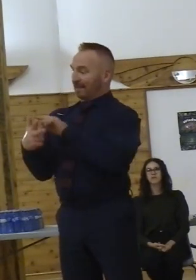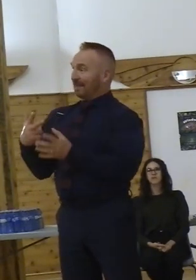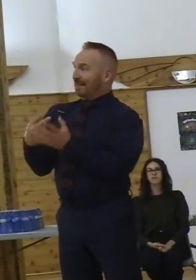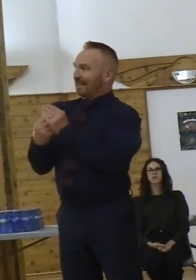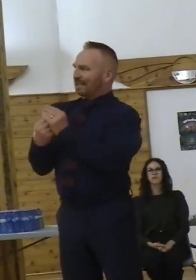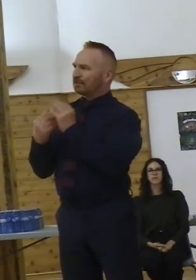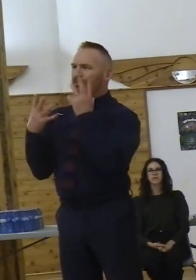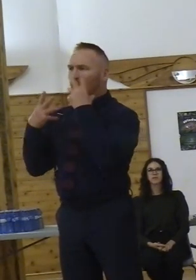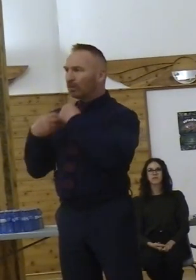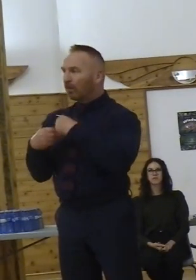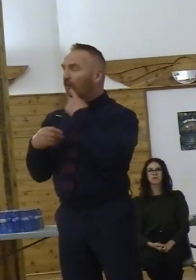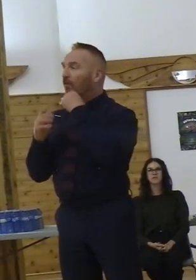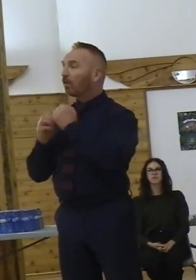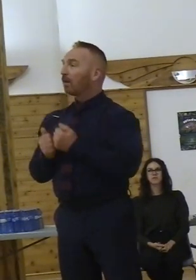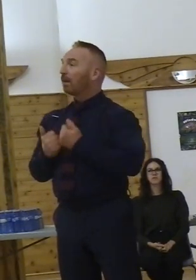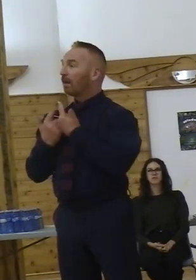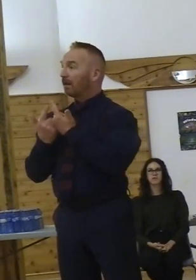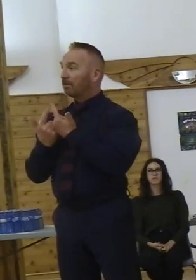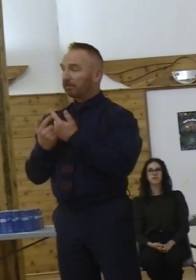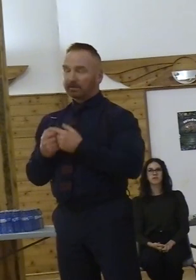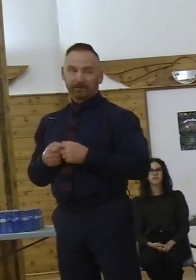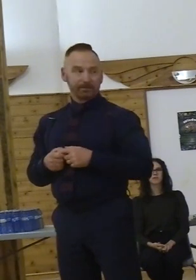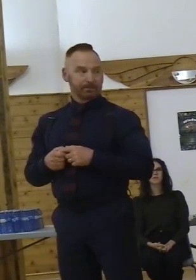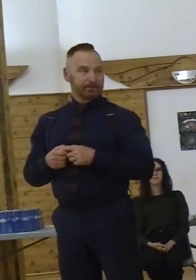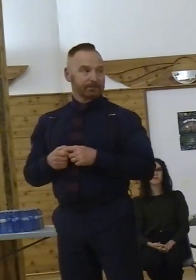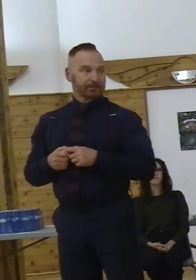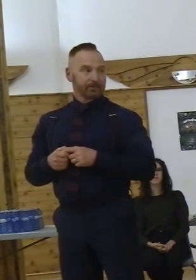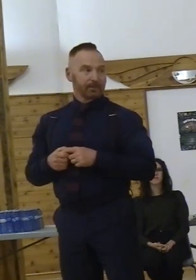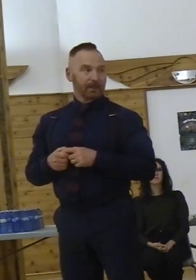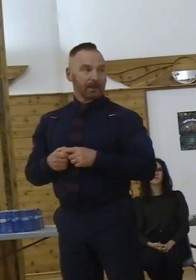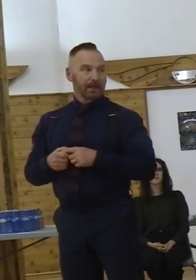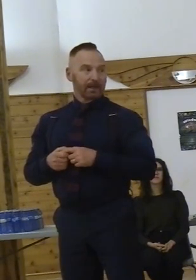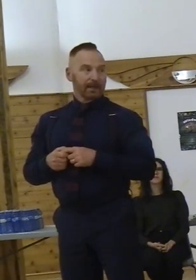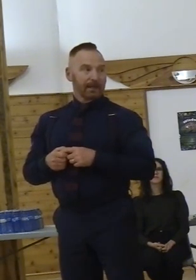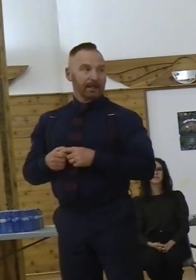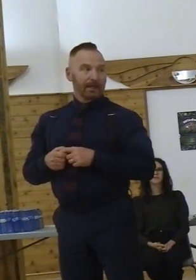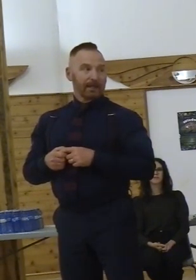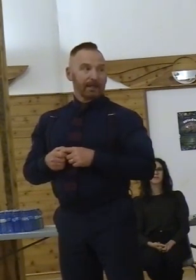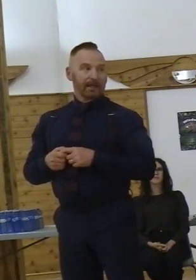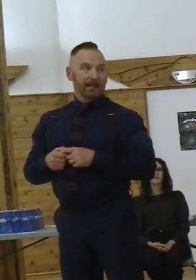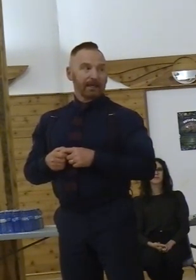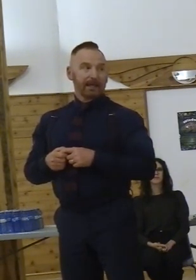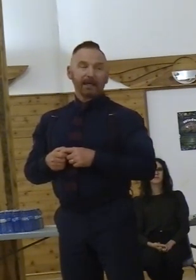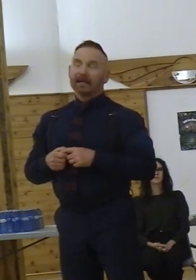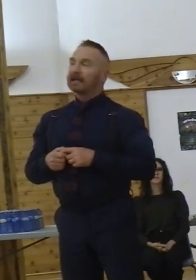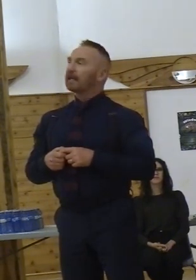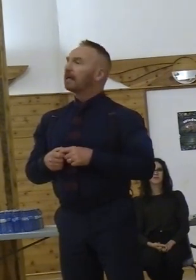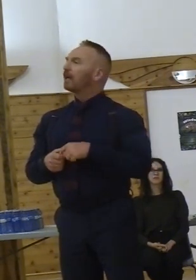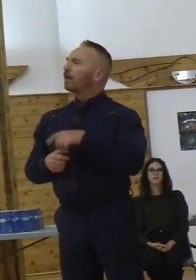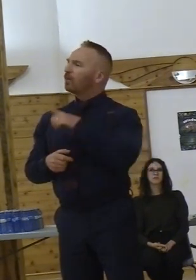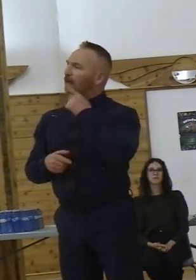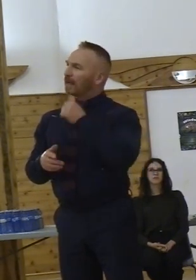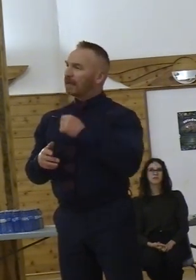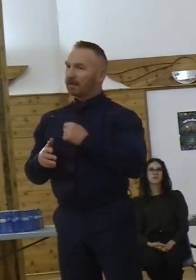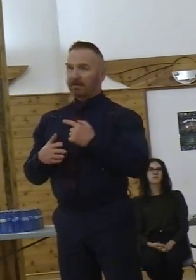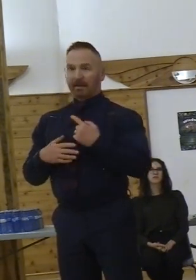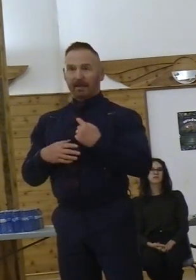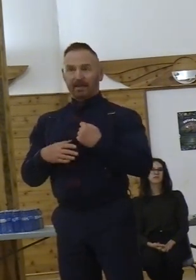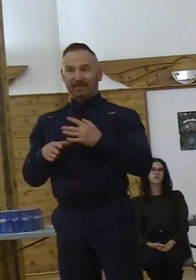But it's very sad to know that this language was taken away from so many, which shouldn't